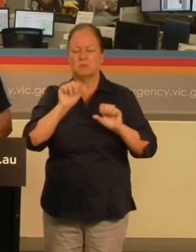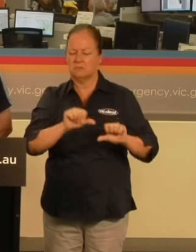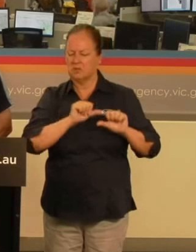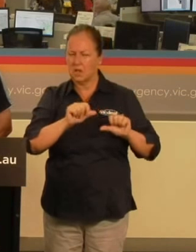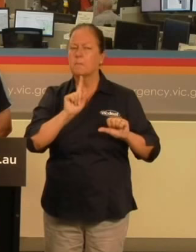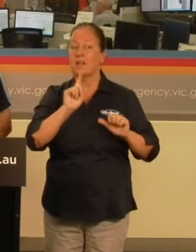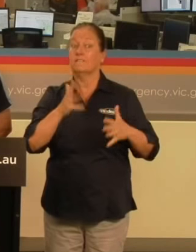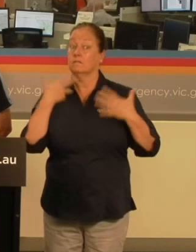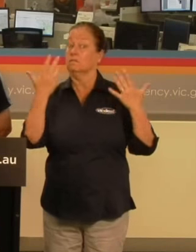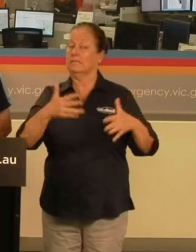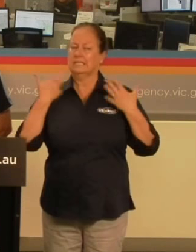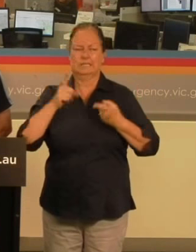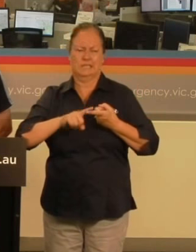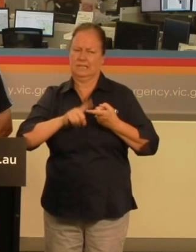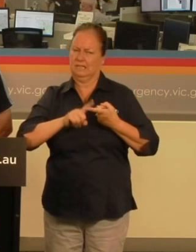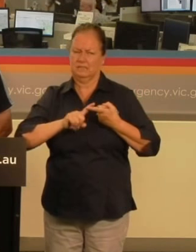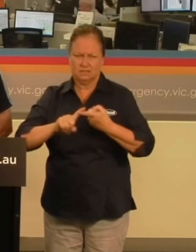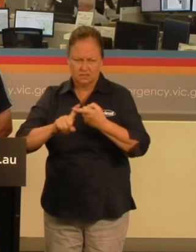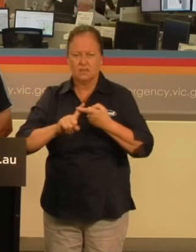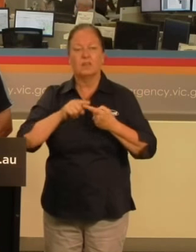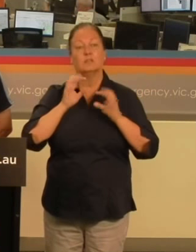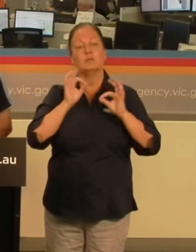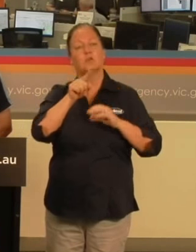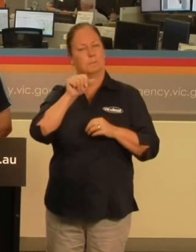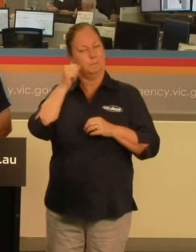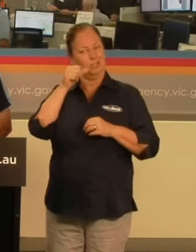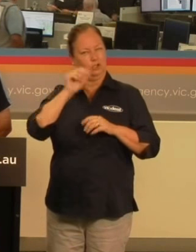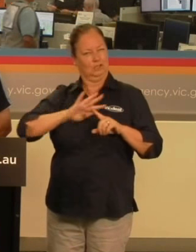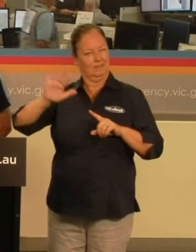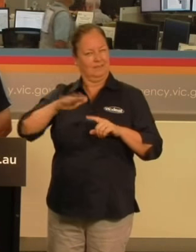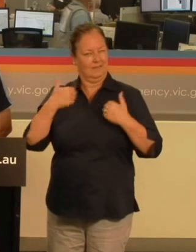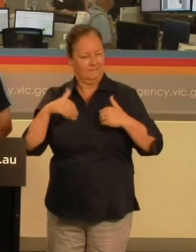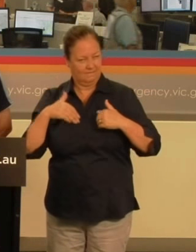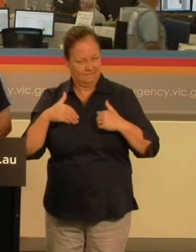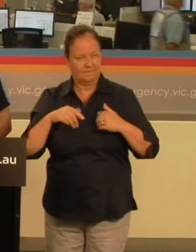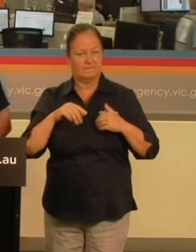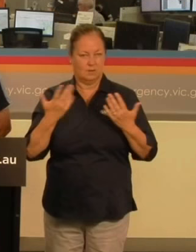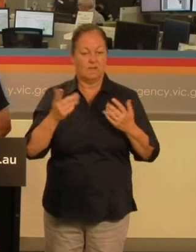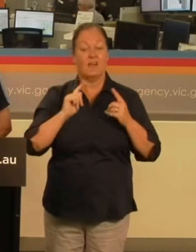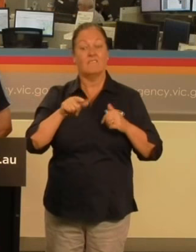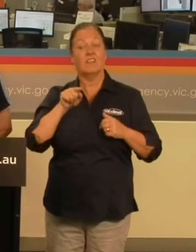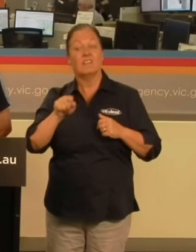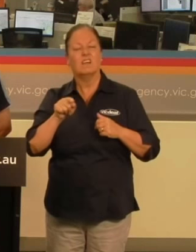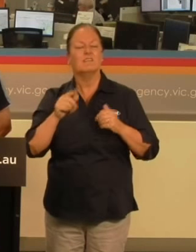you're near exposed coastal parts but the potential for damage would have passed by then